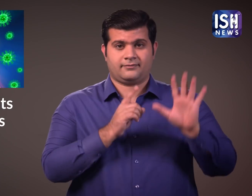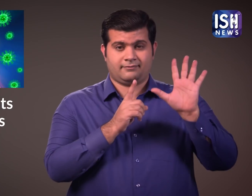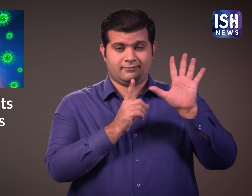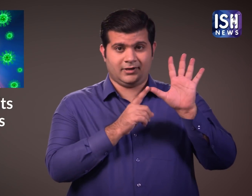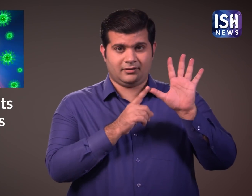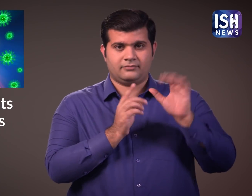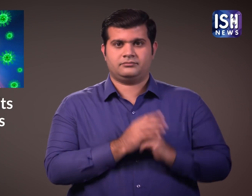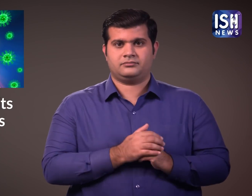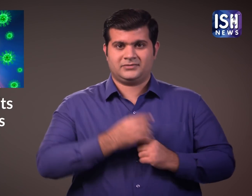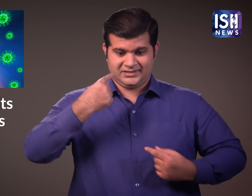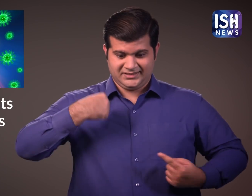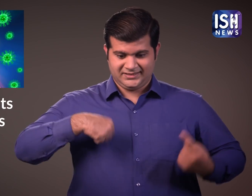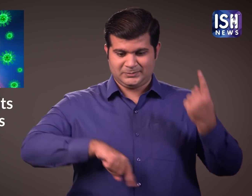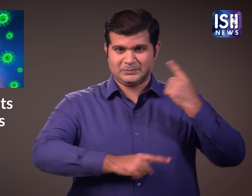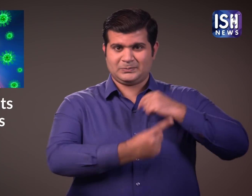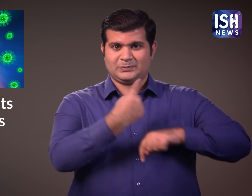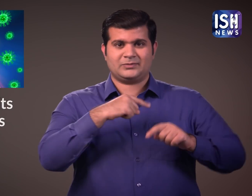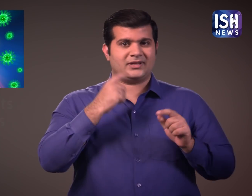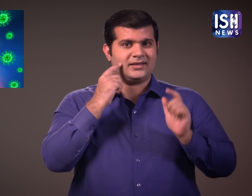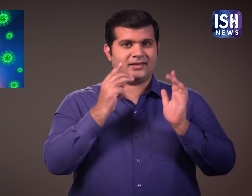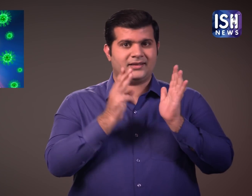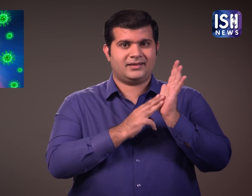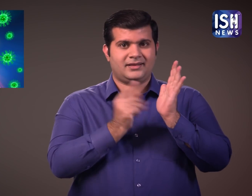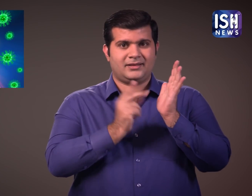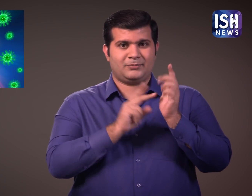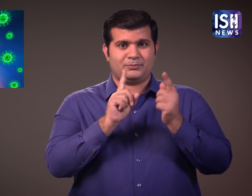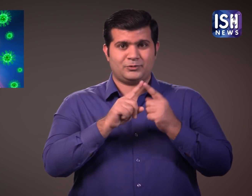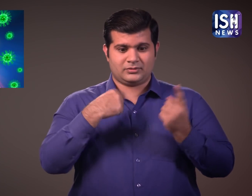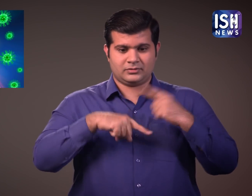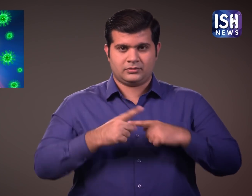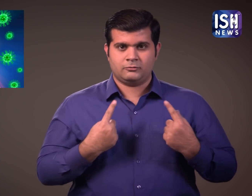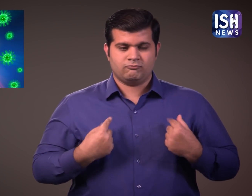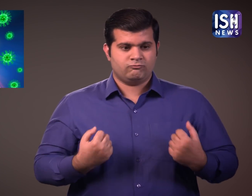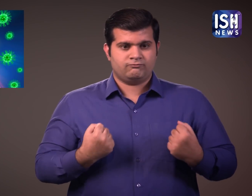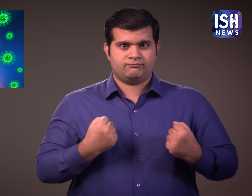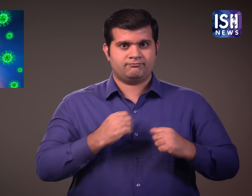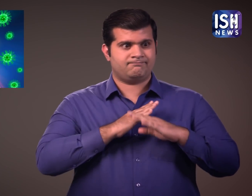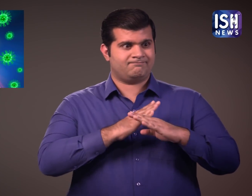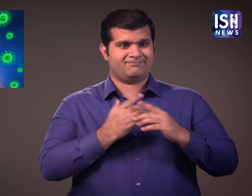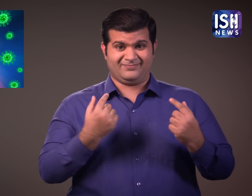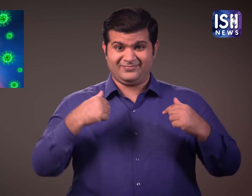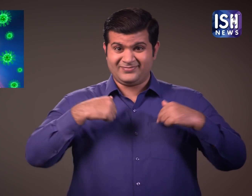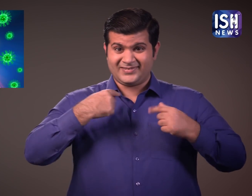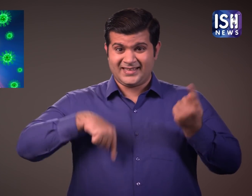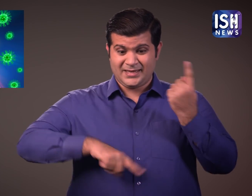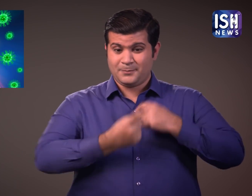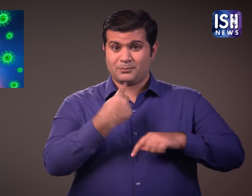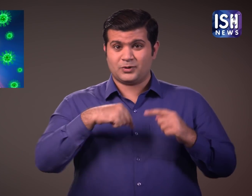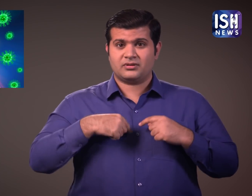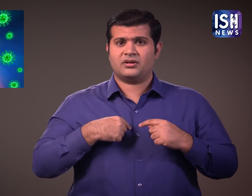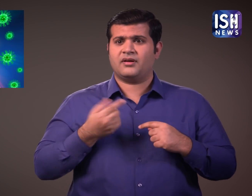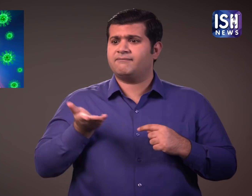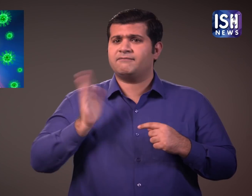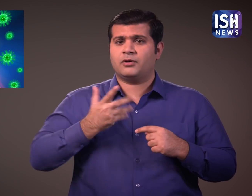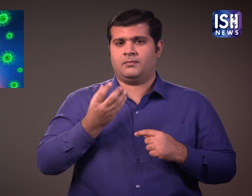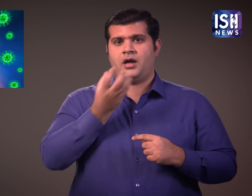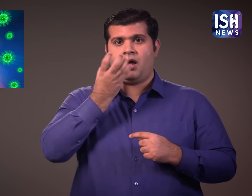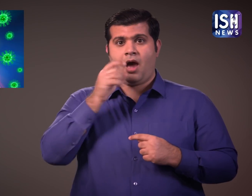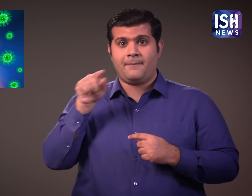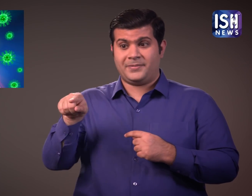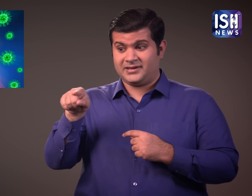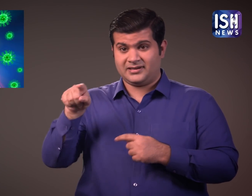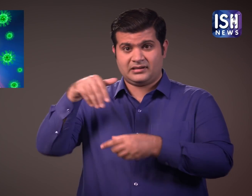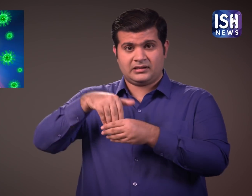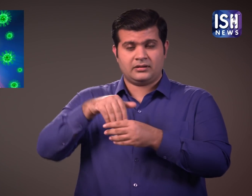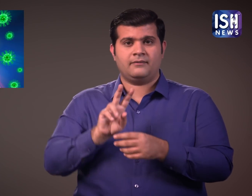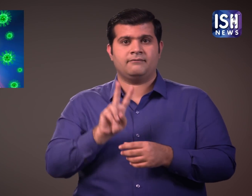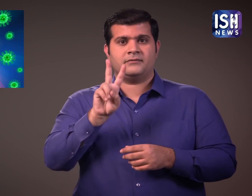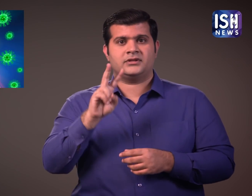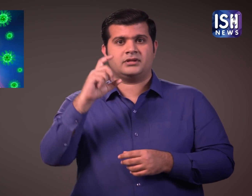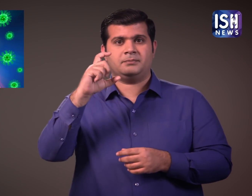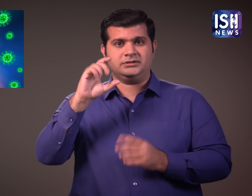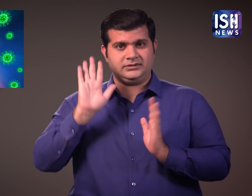5. Our immune system protects the body. Apples keep the immune system healthy due to the presence of Vitamin C.